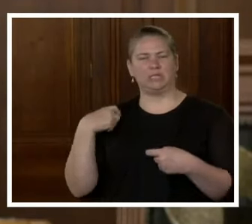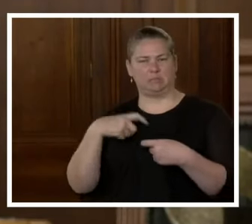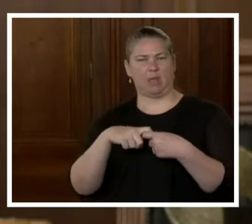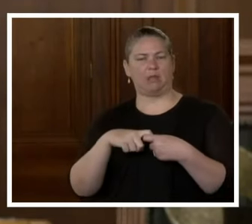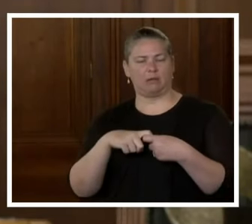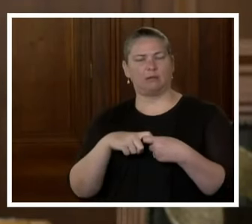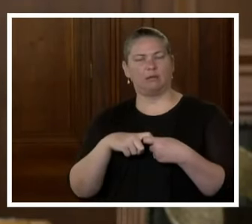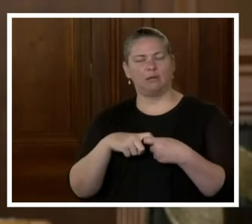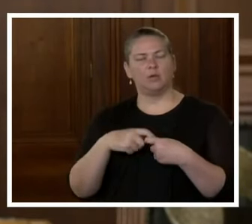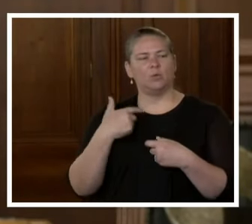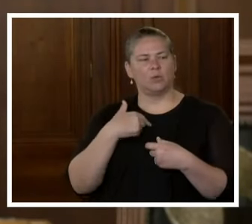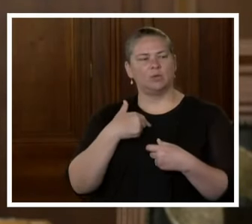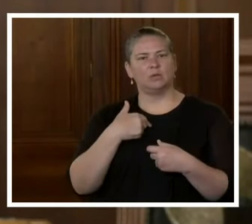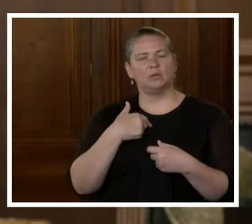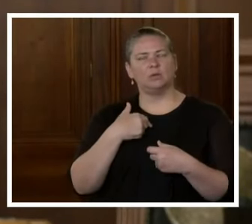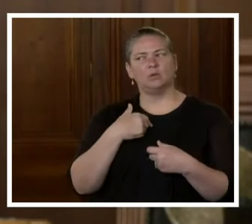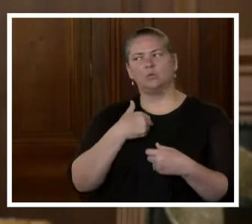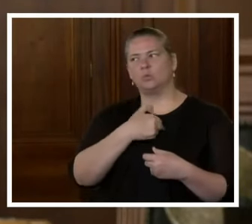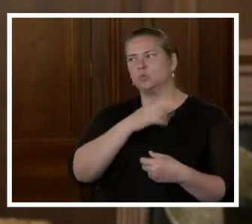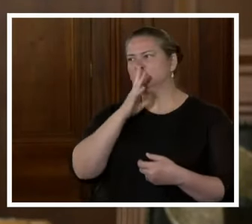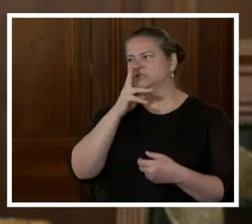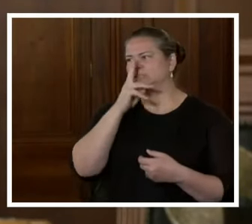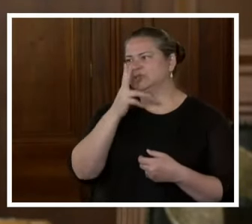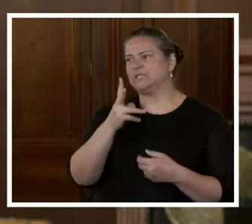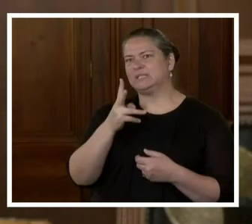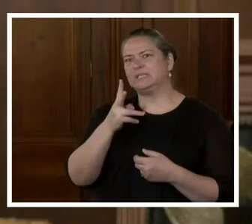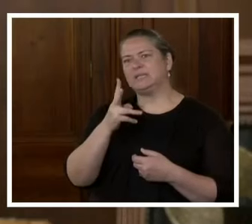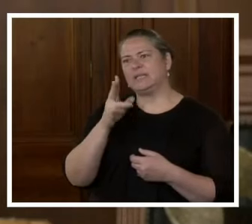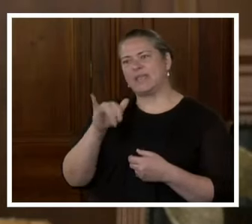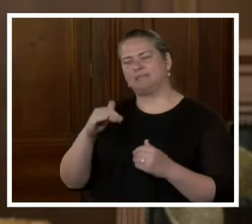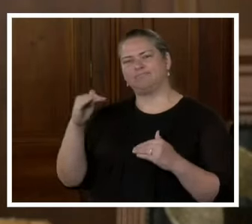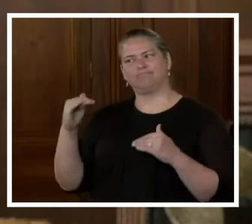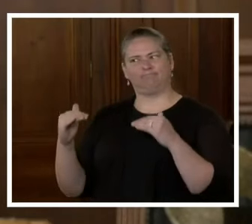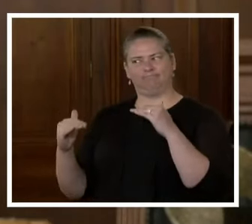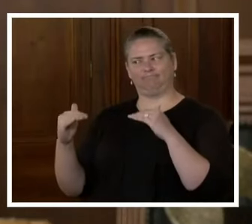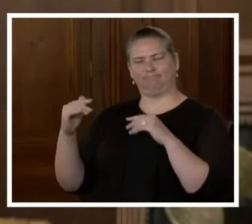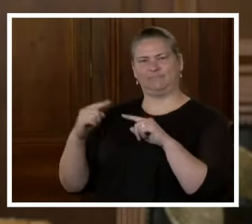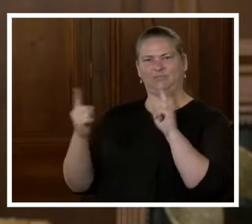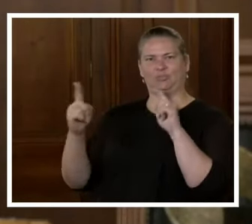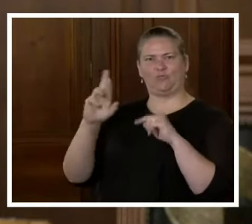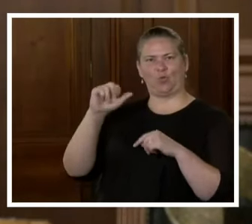PANDEMIC, AND DIDN'T DO SOMETHING ABOUT IT. I AM GOING TO DO SOMETHING ABOUT